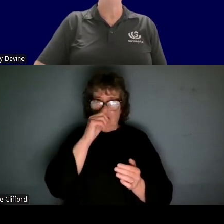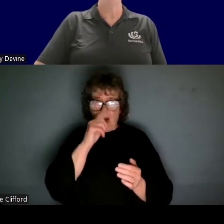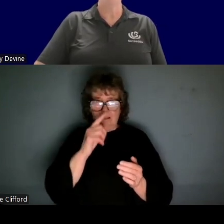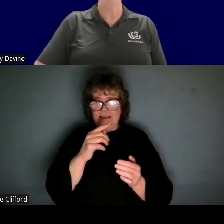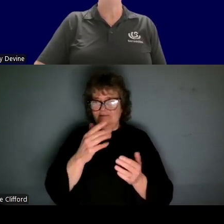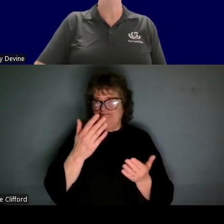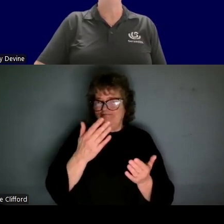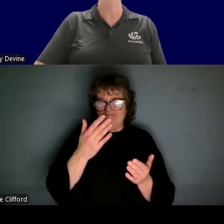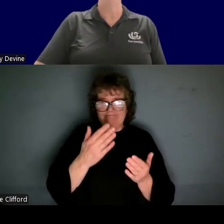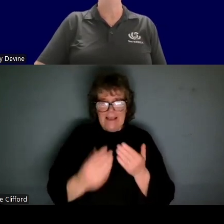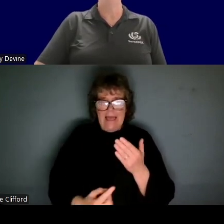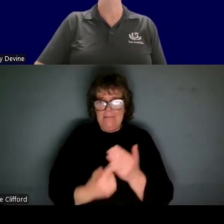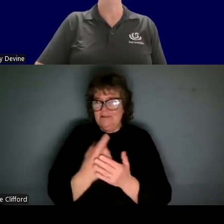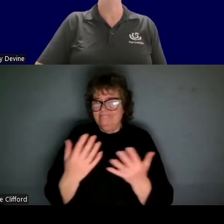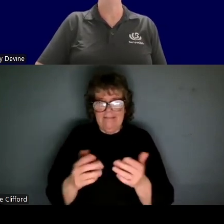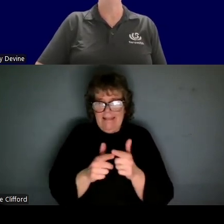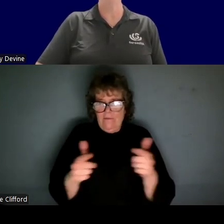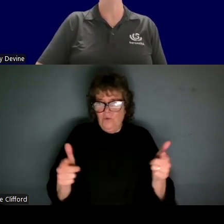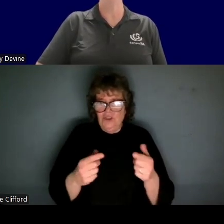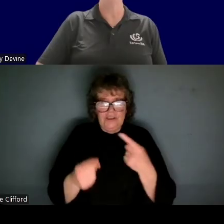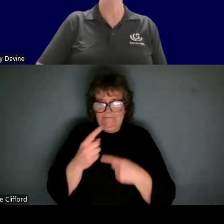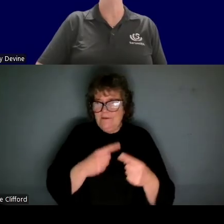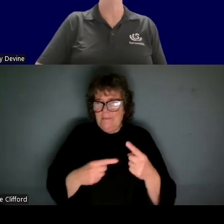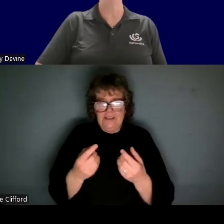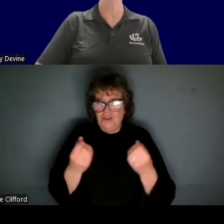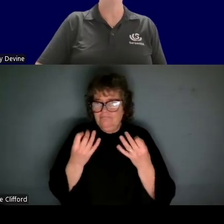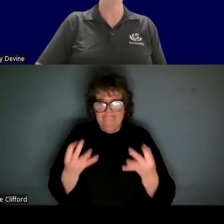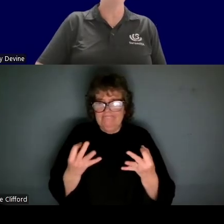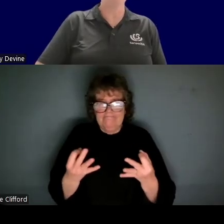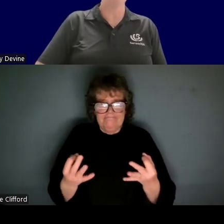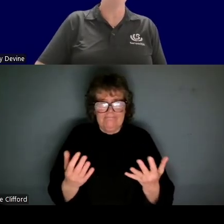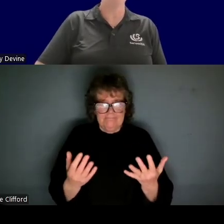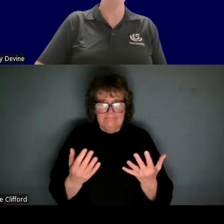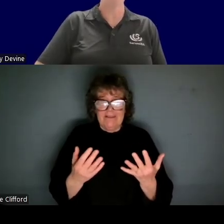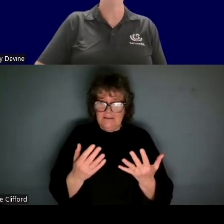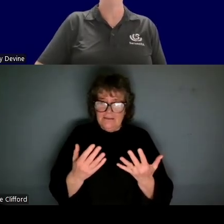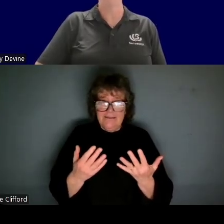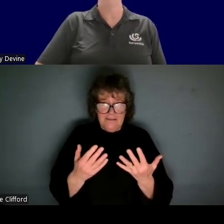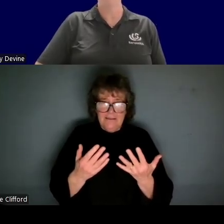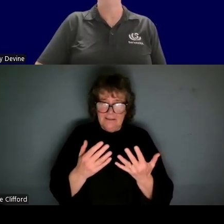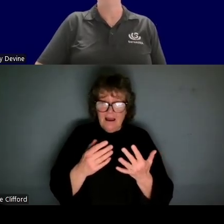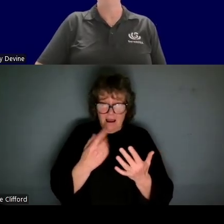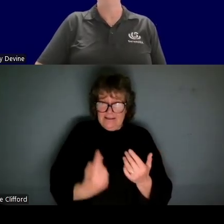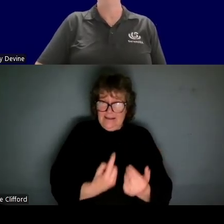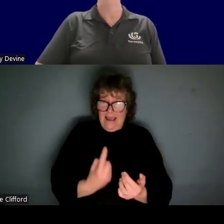and information deprivation, isolation, power imbalance and coercive control.